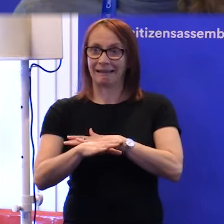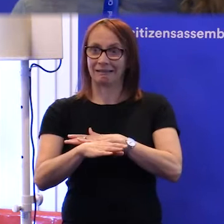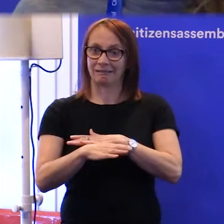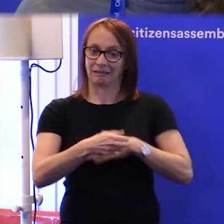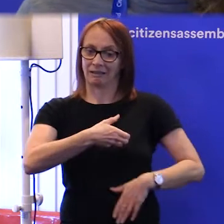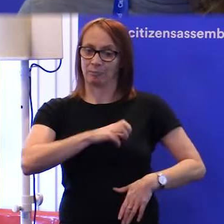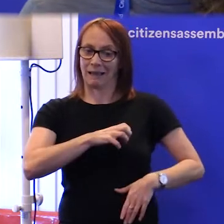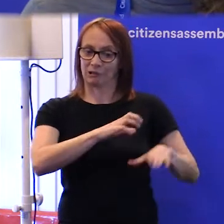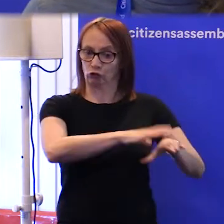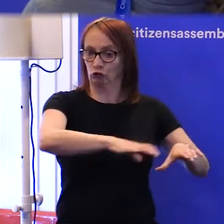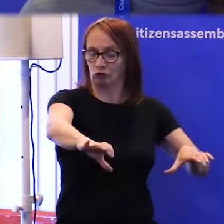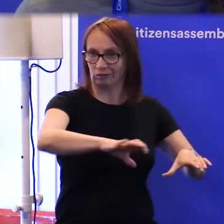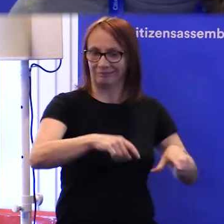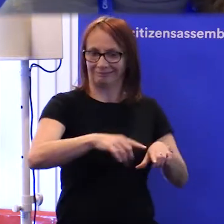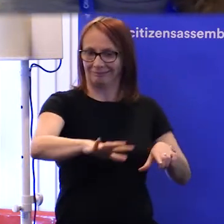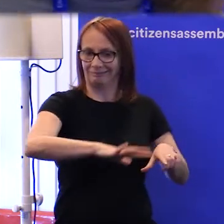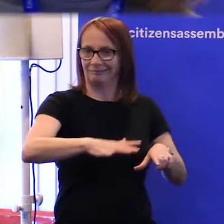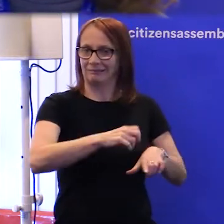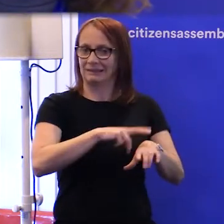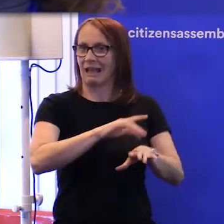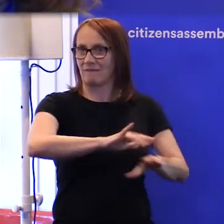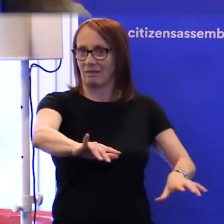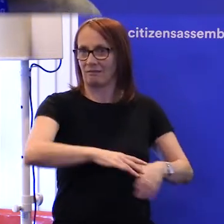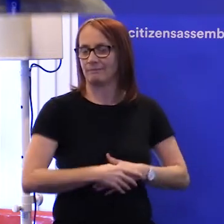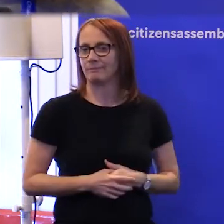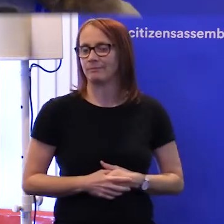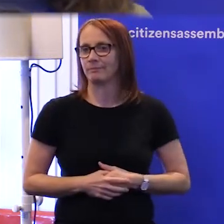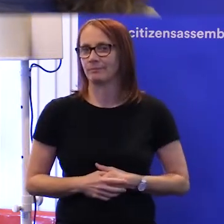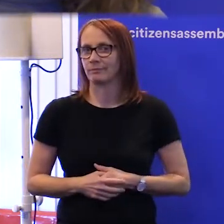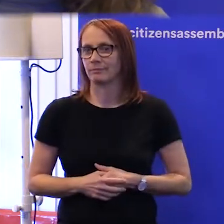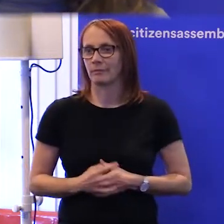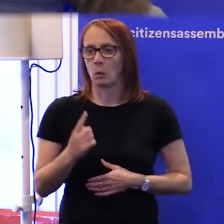and they'll be available until the end of the dinner and a slight apology if